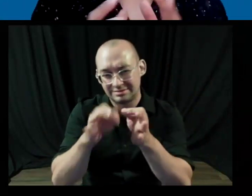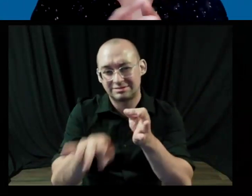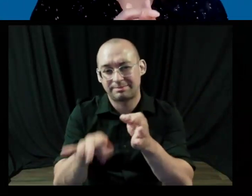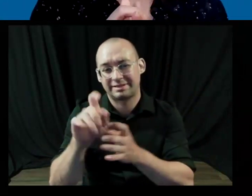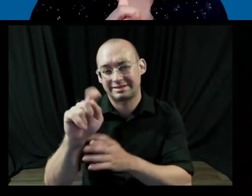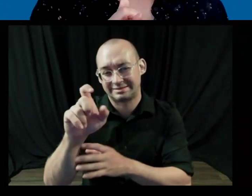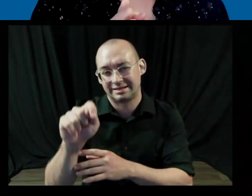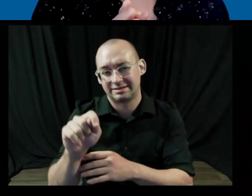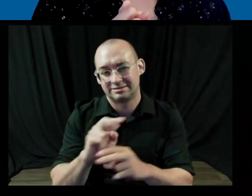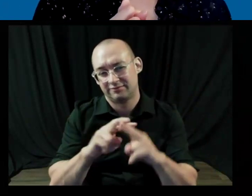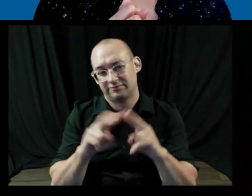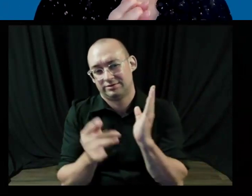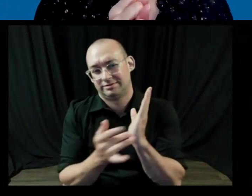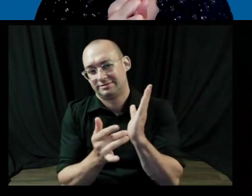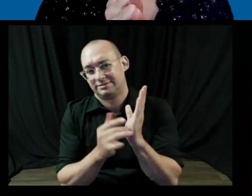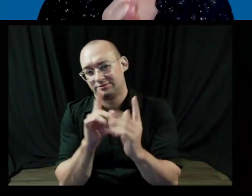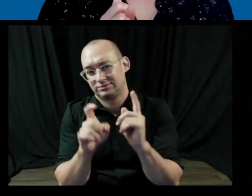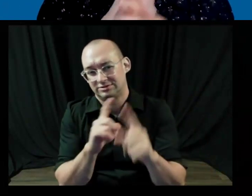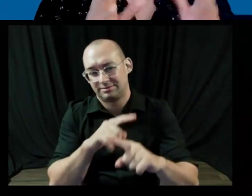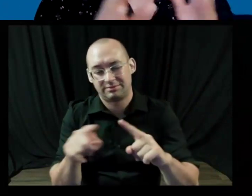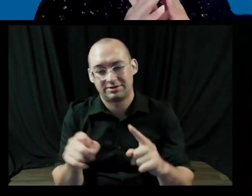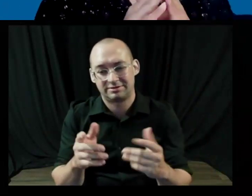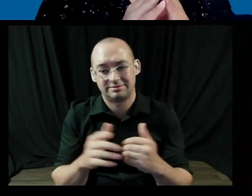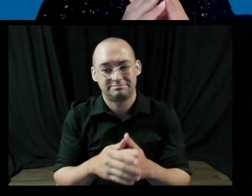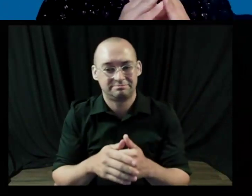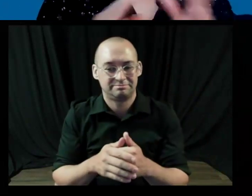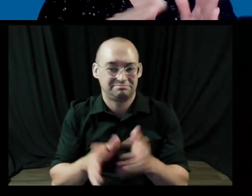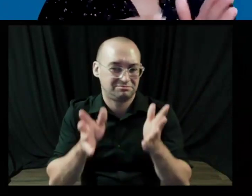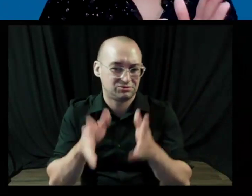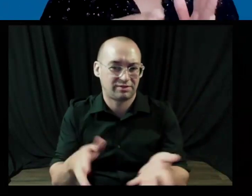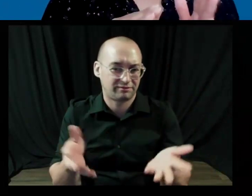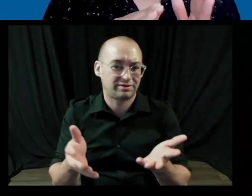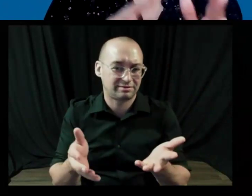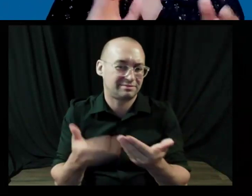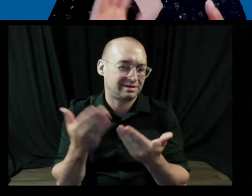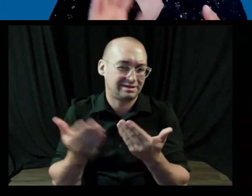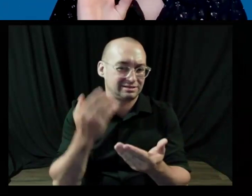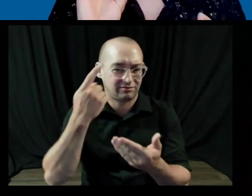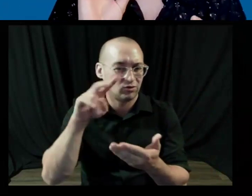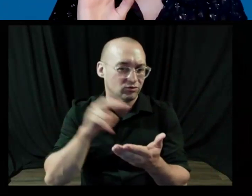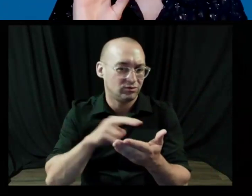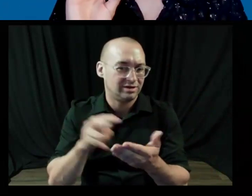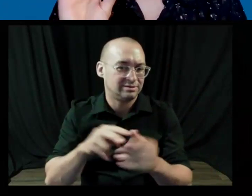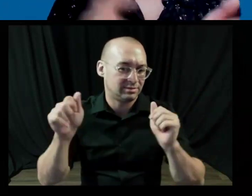very technical. But I would say, leave it as as easy to read as possible, and then we can